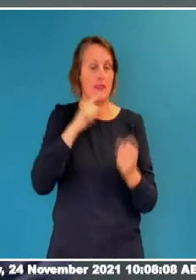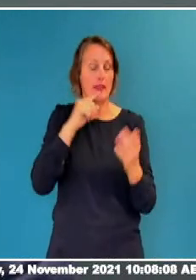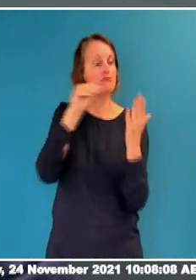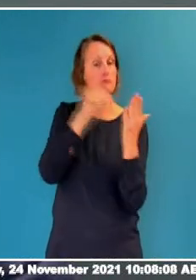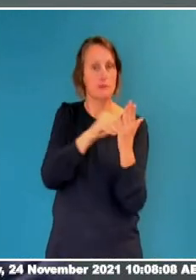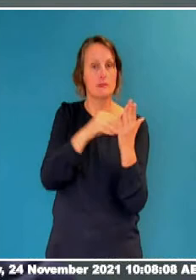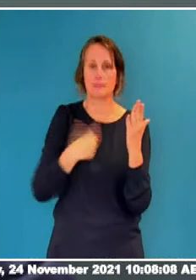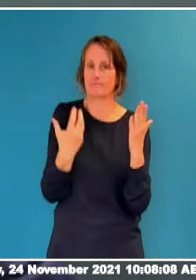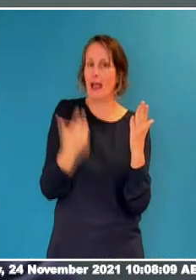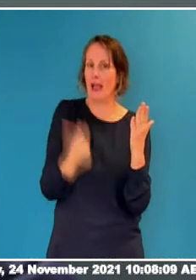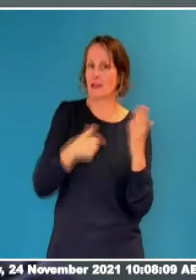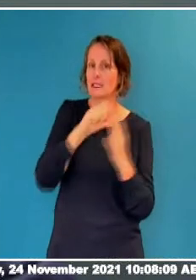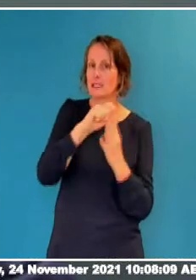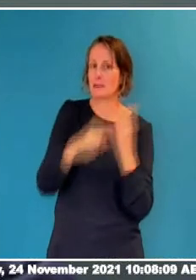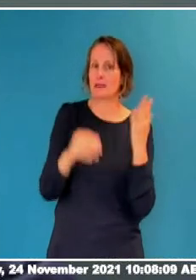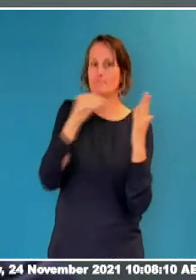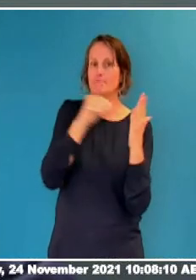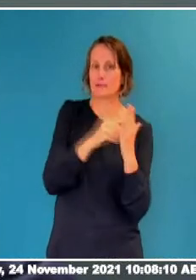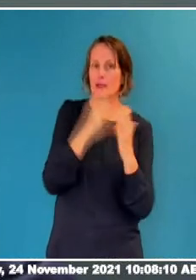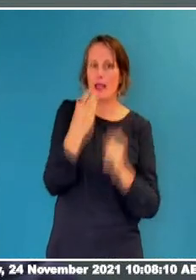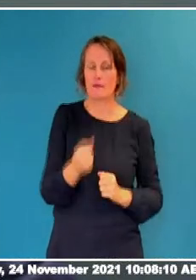application form? MR CAWOOD: That's correct.